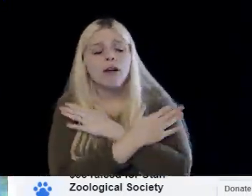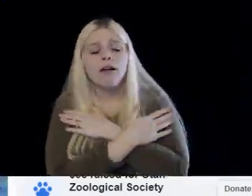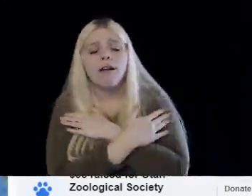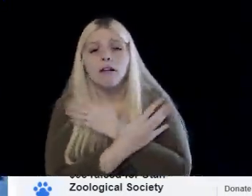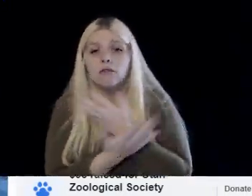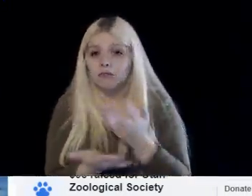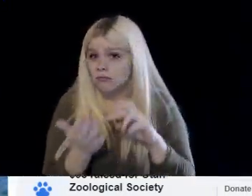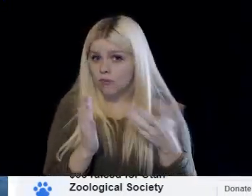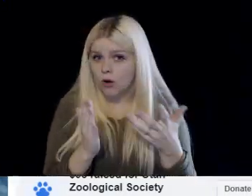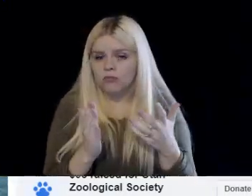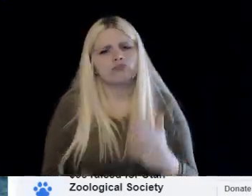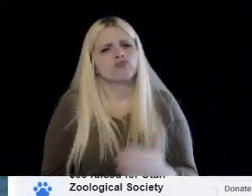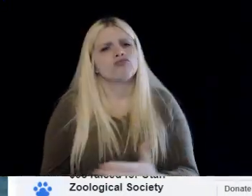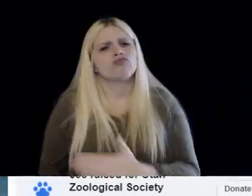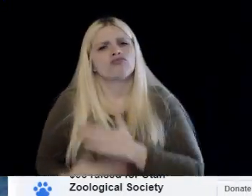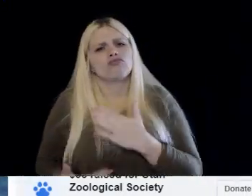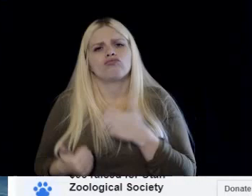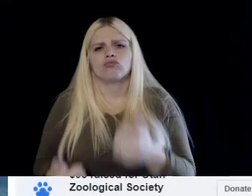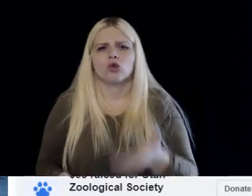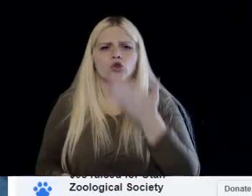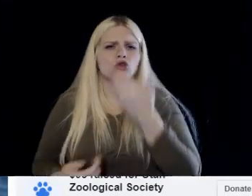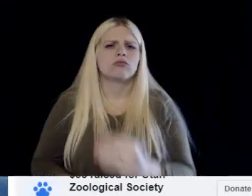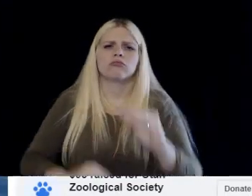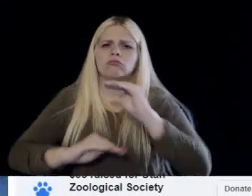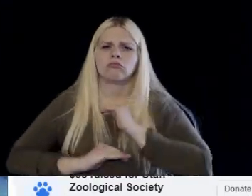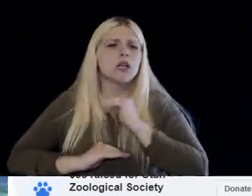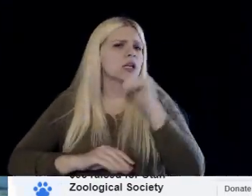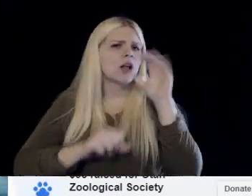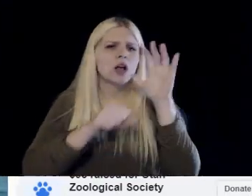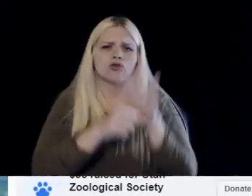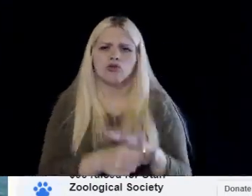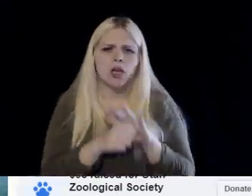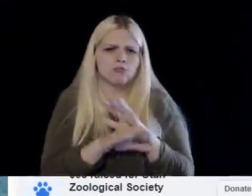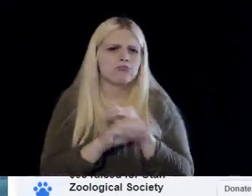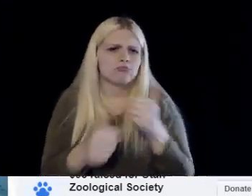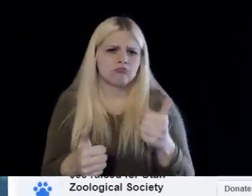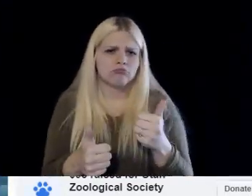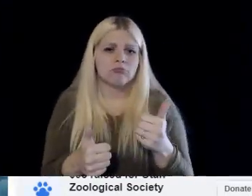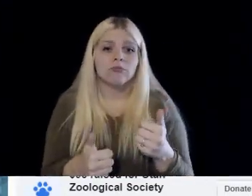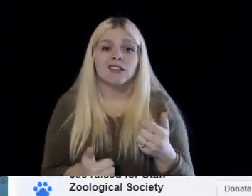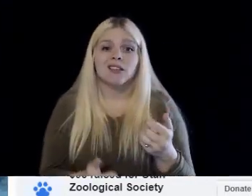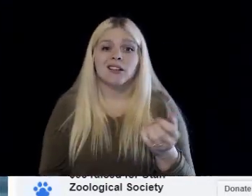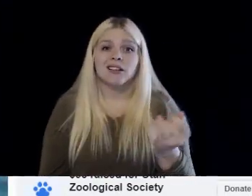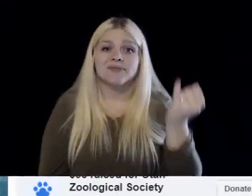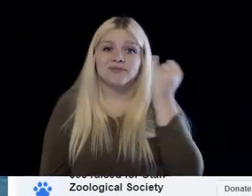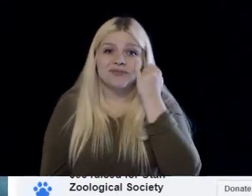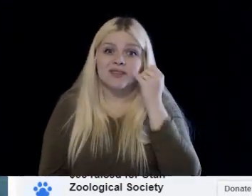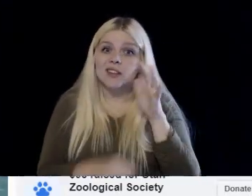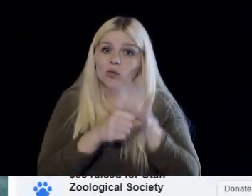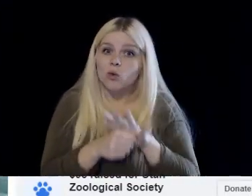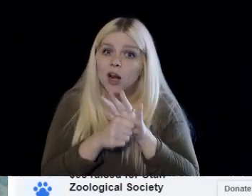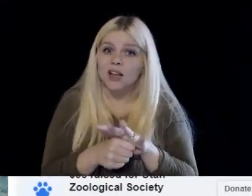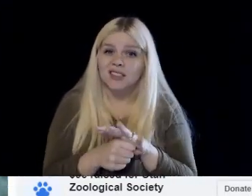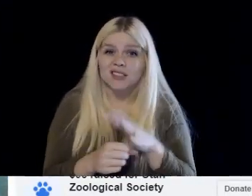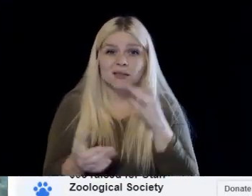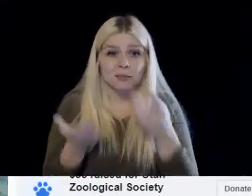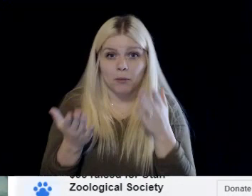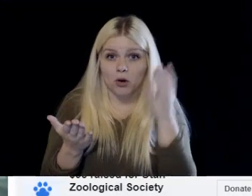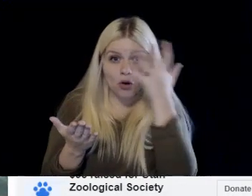that animal has all of its needs met. That animal is not stressed if an animal is stressed- Erica: They're calm and relaxed. Michelle: Yes, if an animal is stressed, you might see them- they're gonna look agitated.